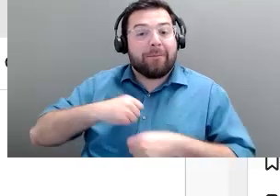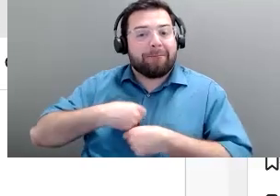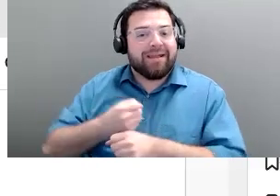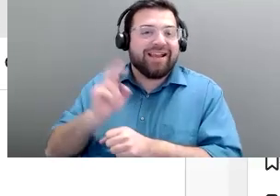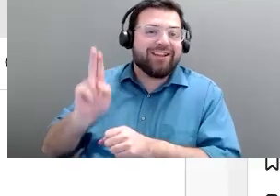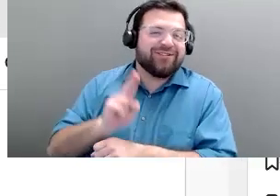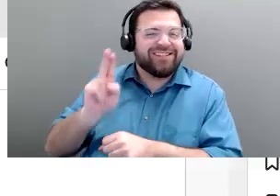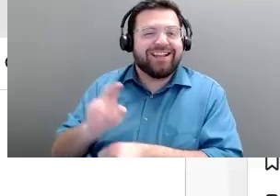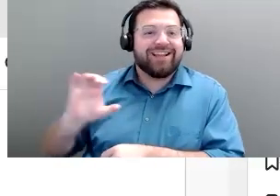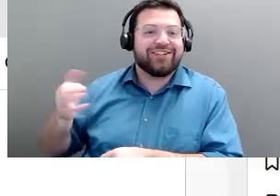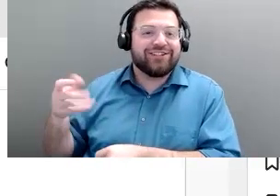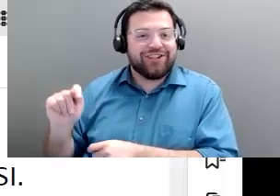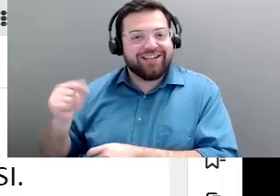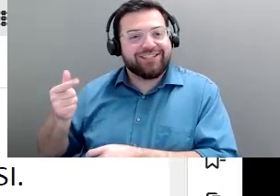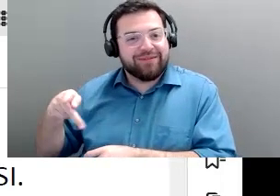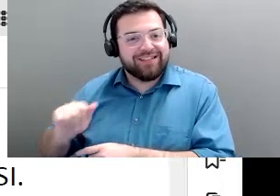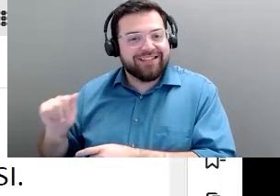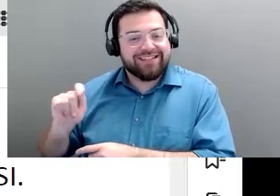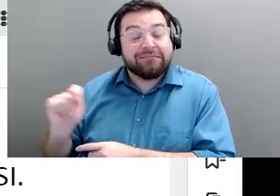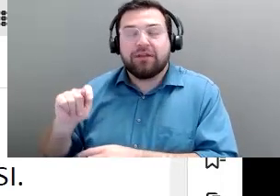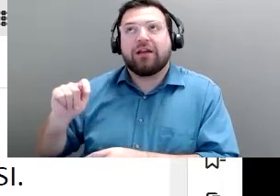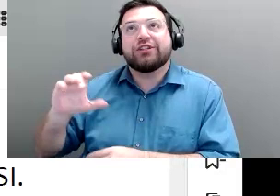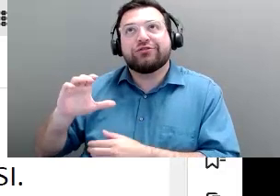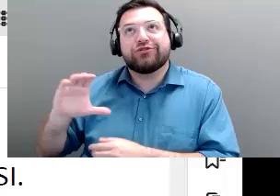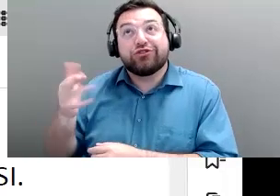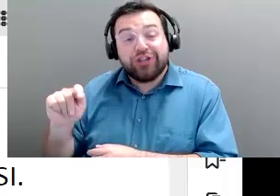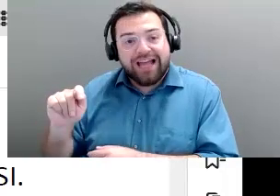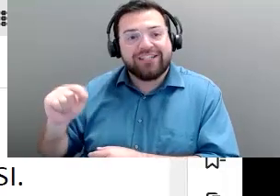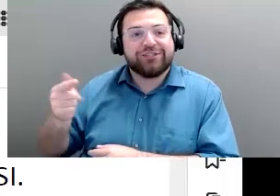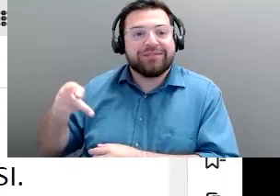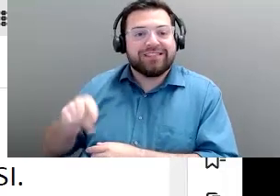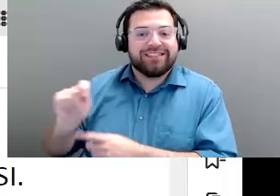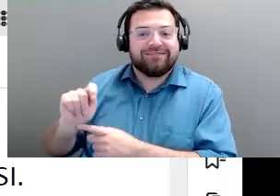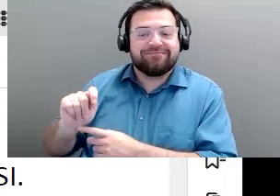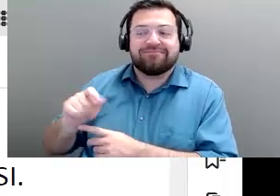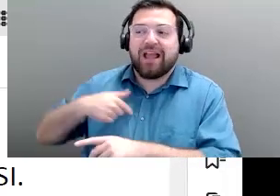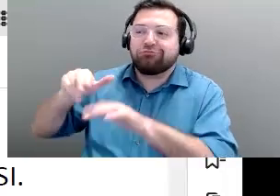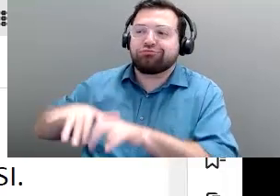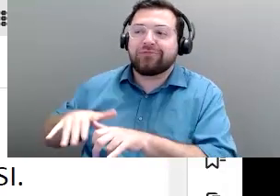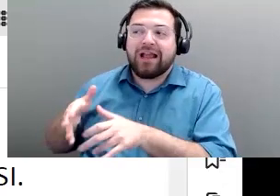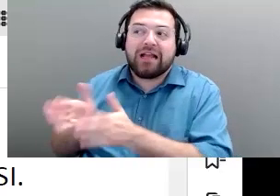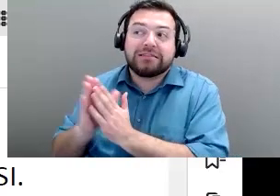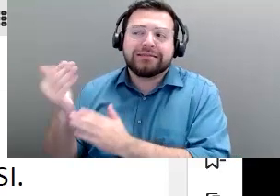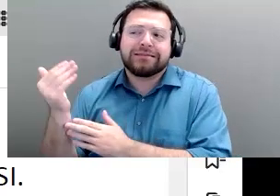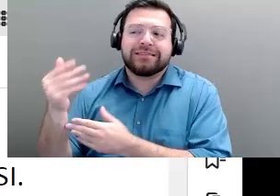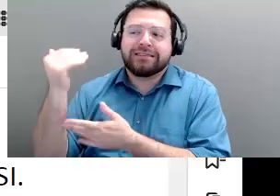I asked ChatGPT to give me, a list of, you know, different responses to this student.